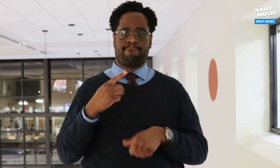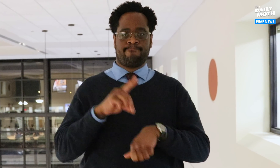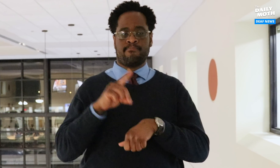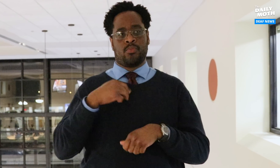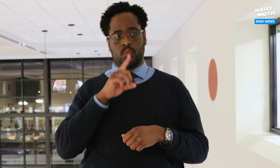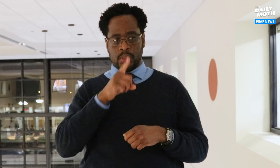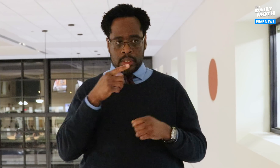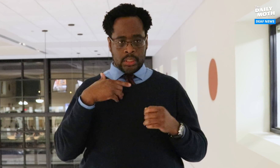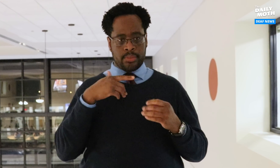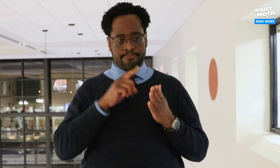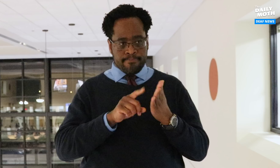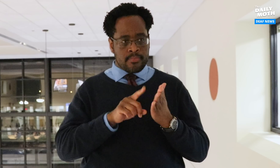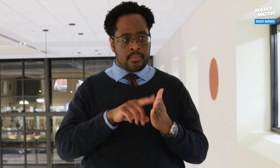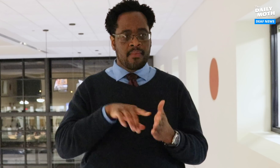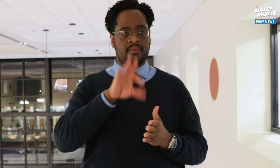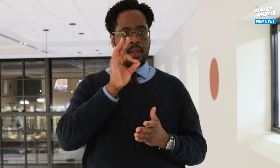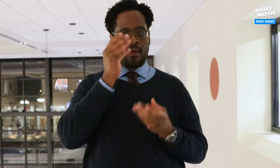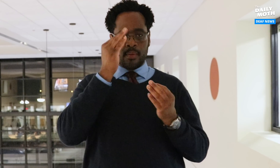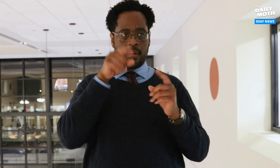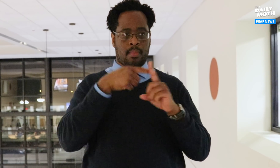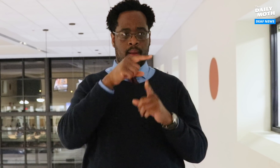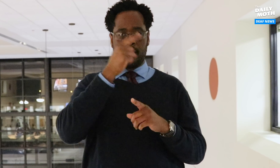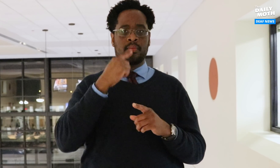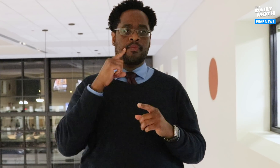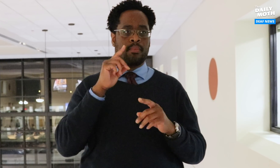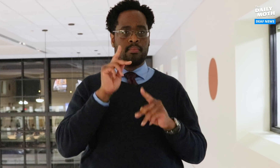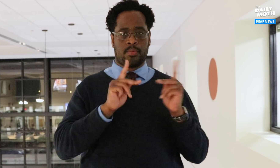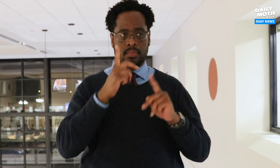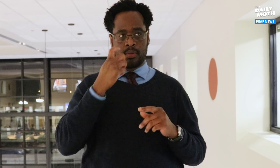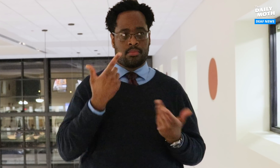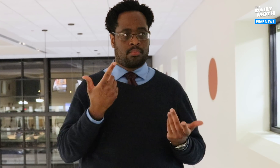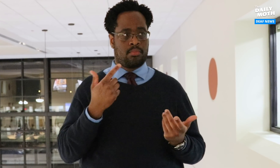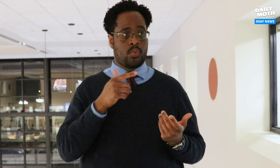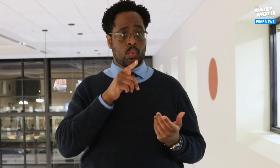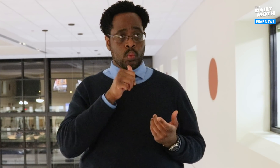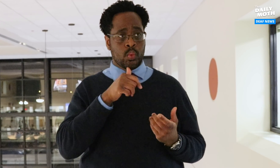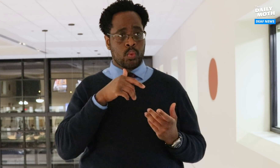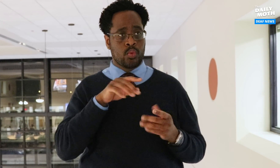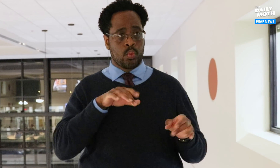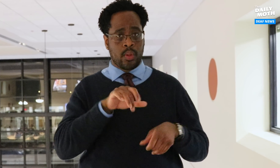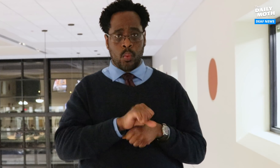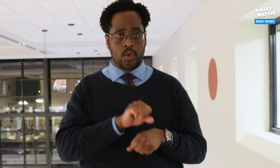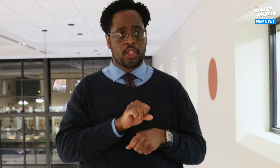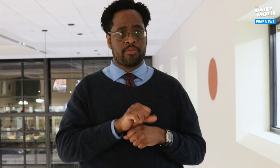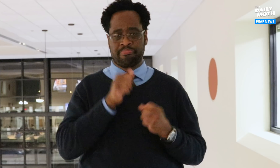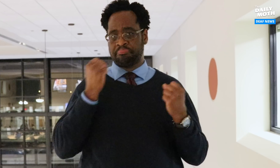I feel it is my duty to do research and find information about Black and Deaf people because who does that work?